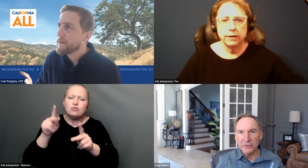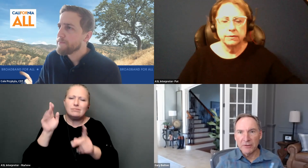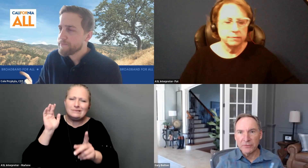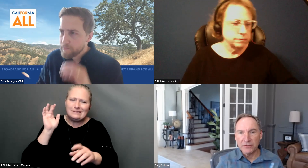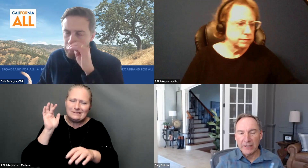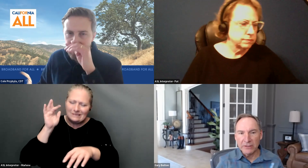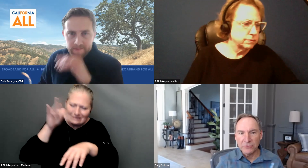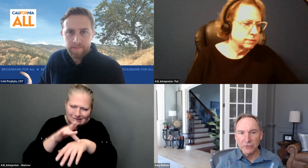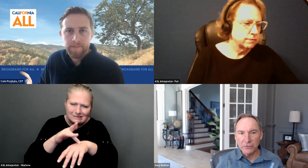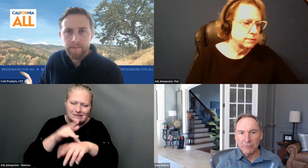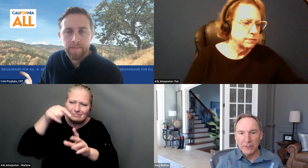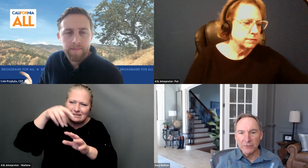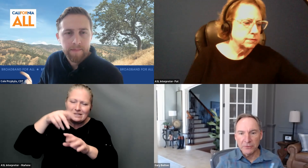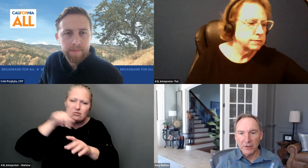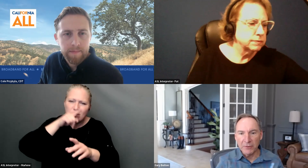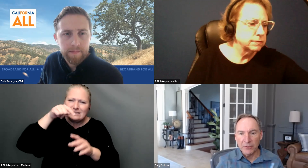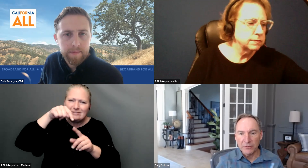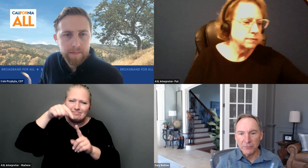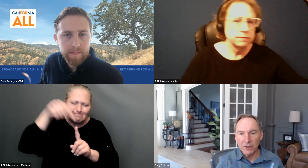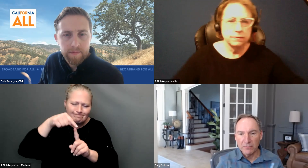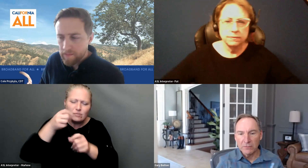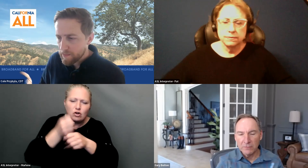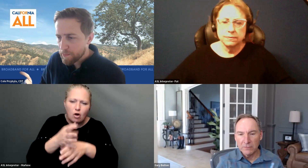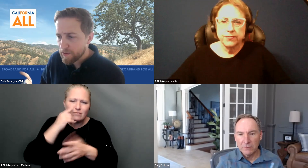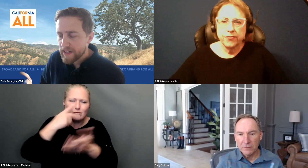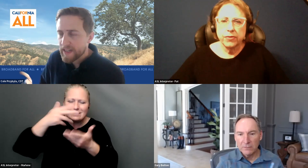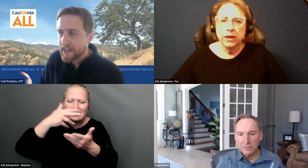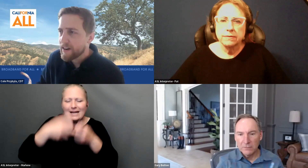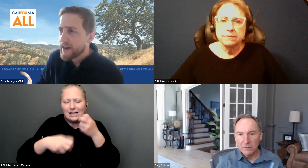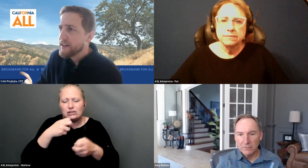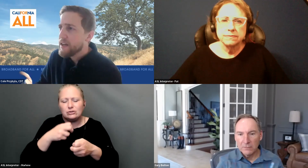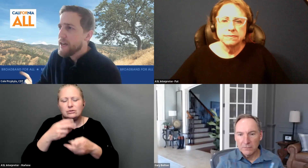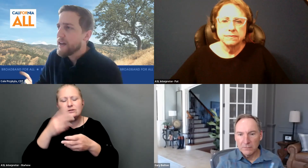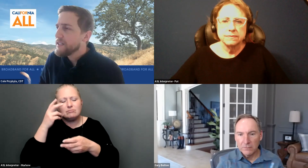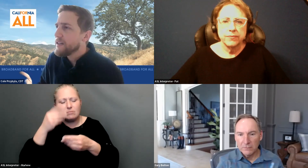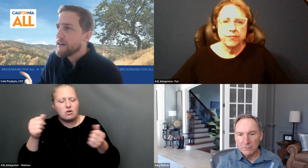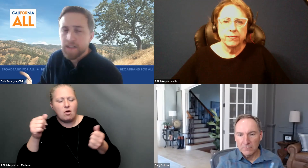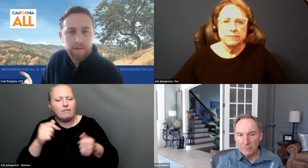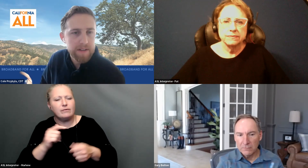cause of societal issues and be able to solve them once and for all. Perfect Gary, and I see I just